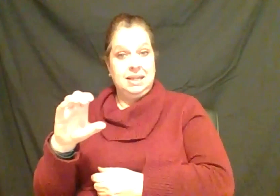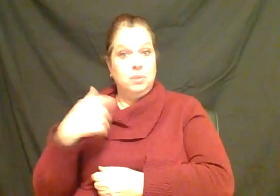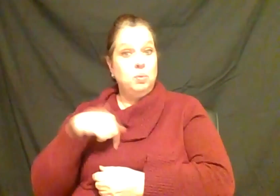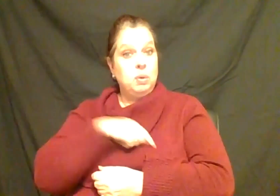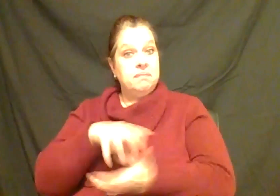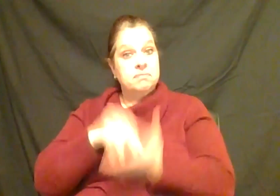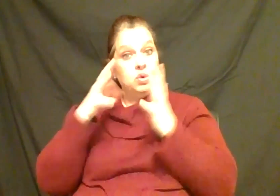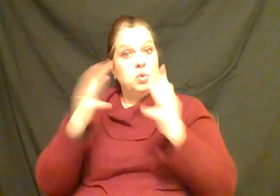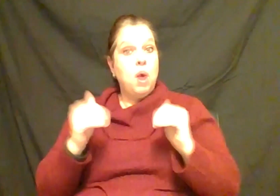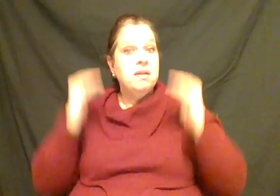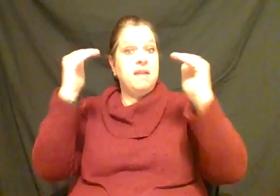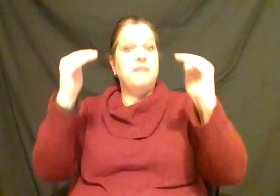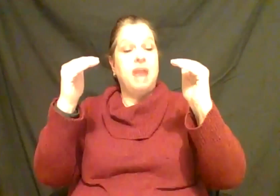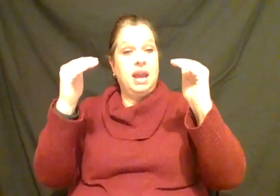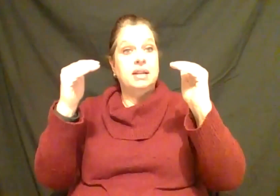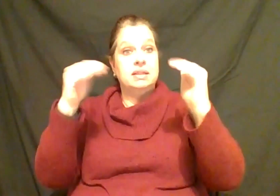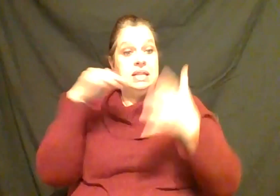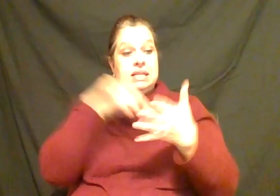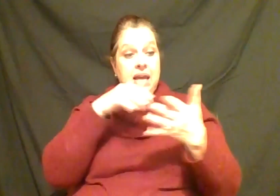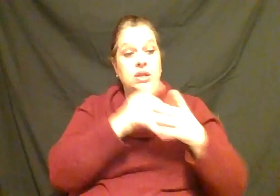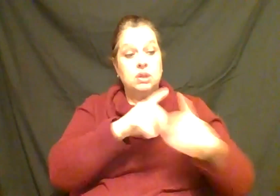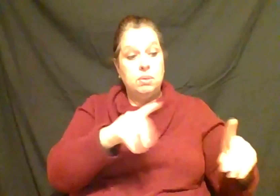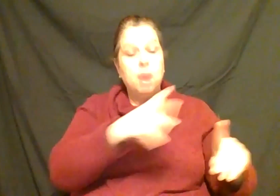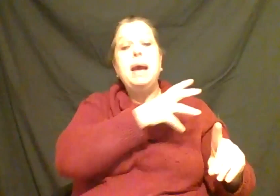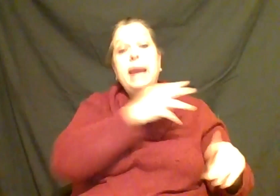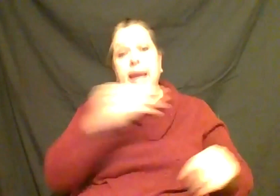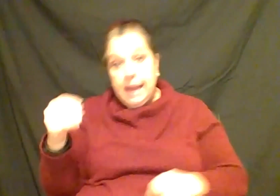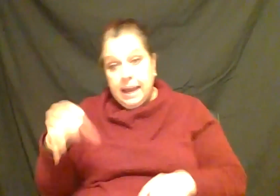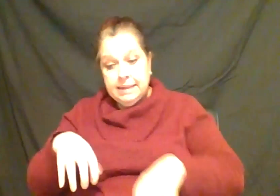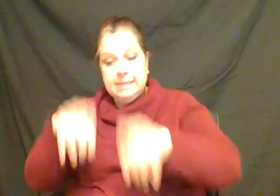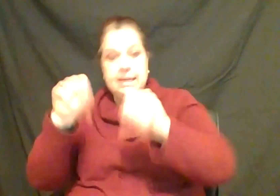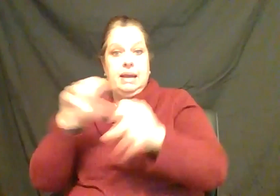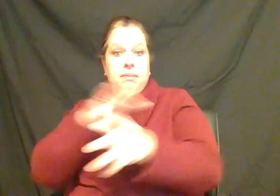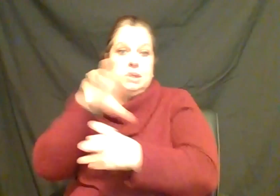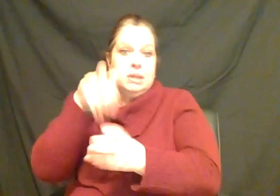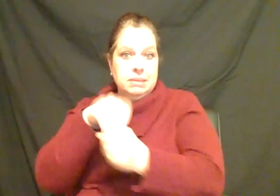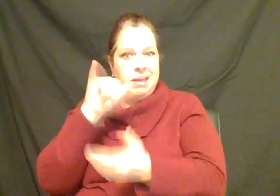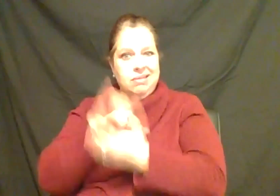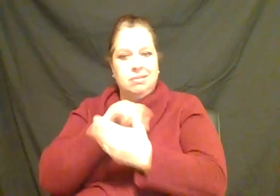an advanced studies diploma and take one of or participate in one of those programs but if they